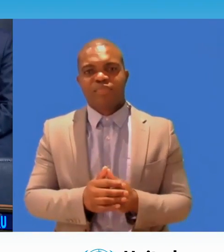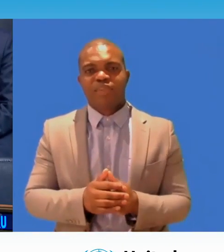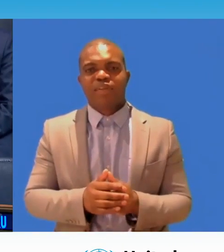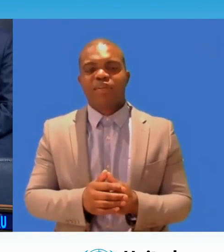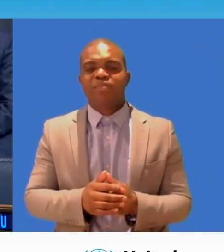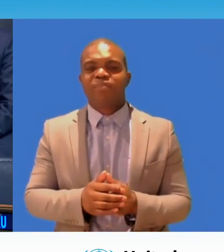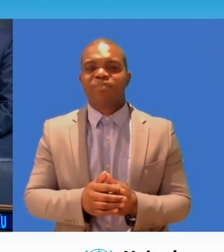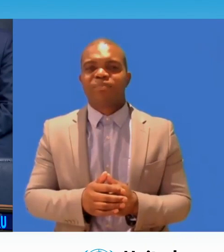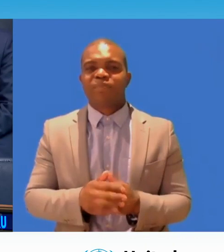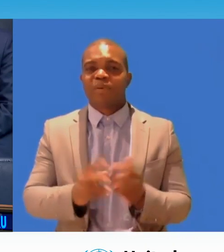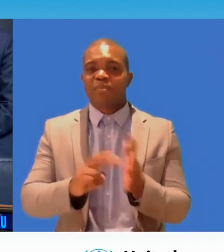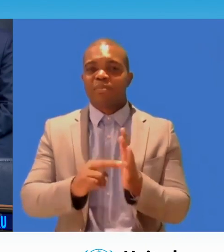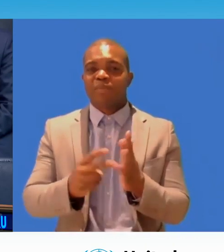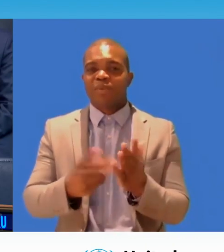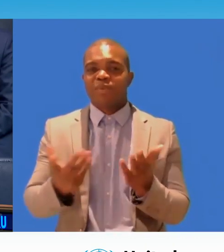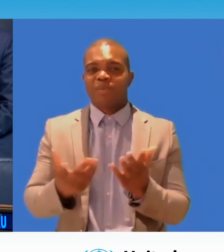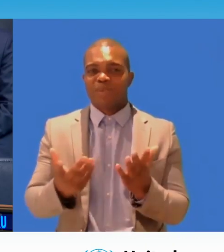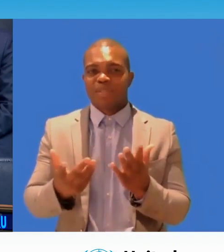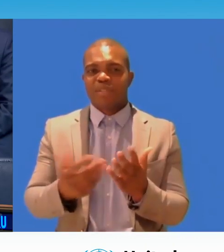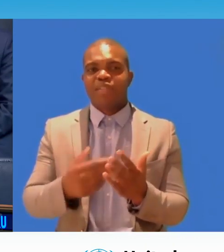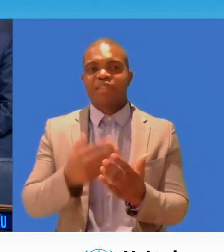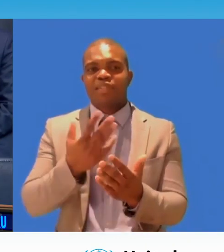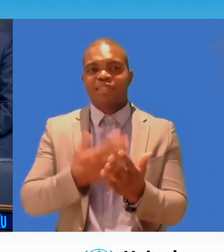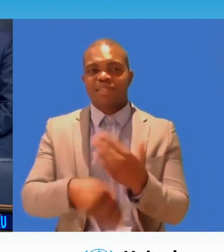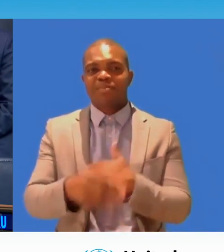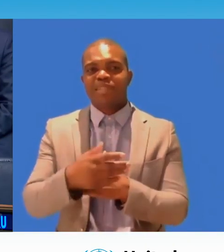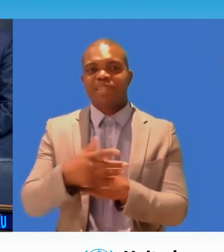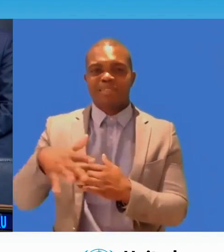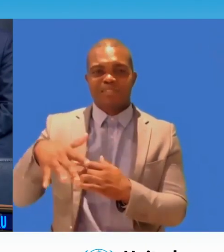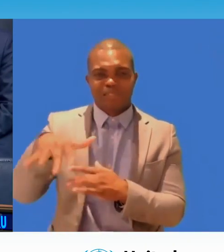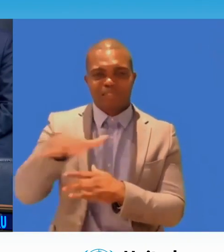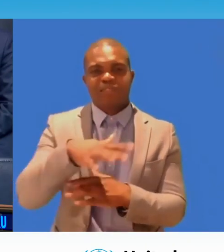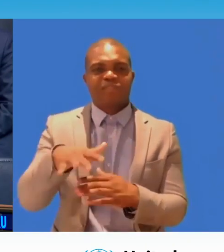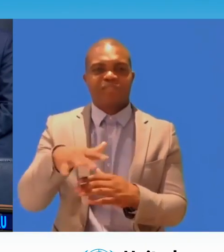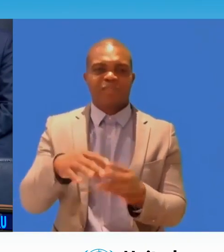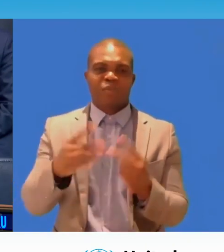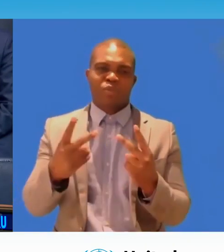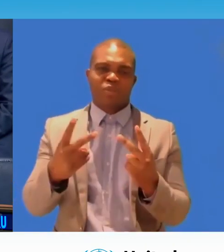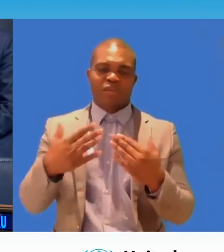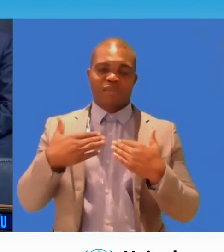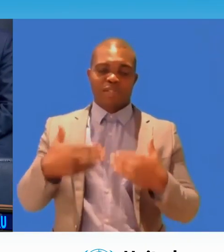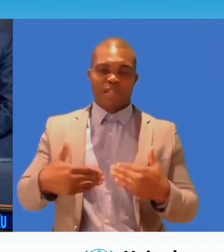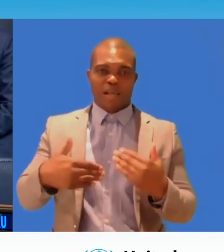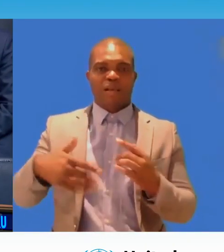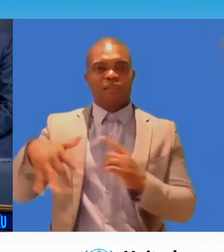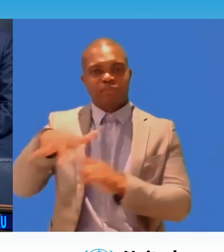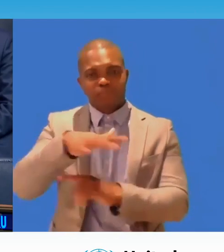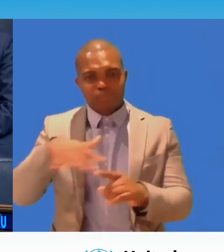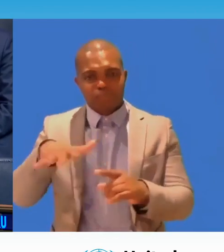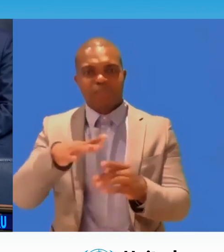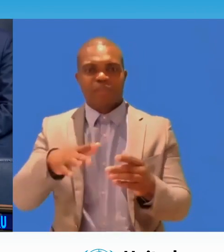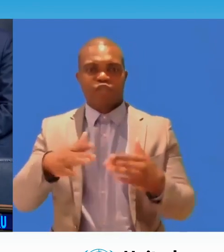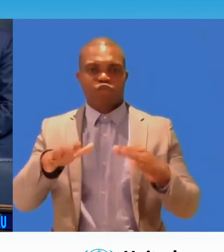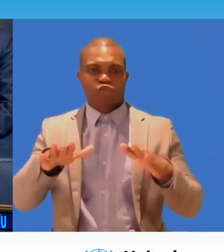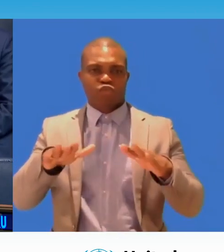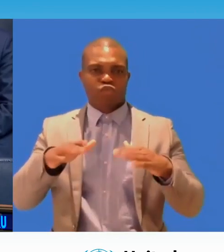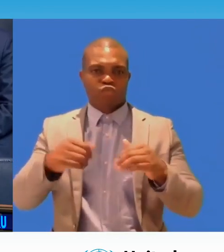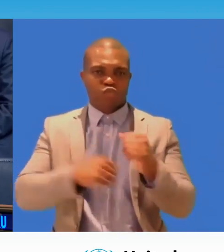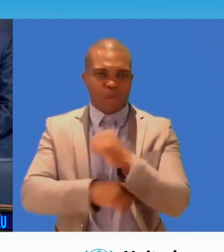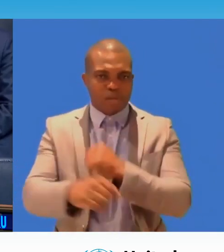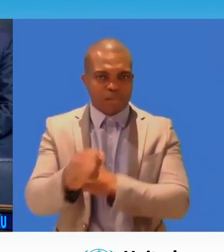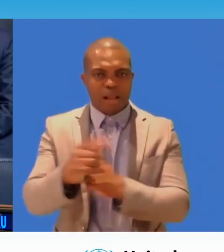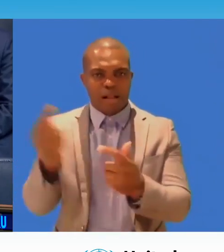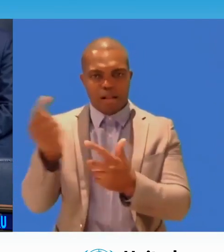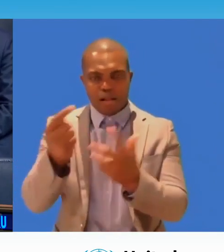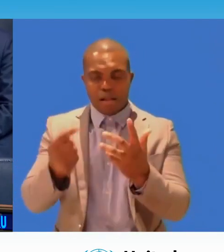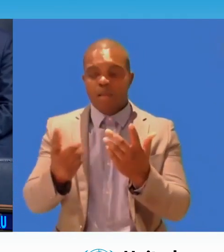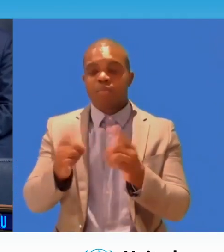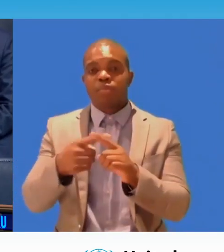unable to access educations health and employment Nepal is committed to working together to Ure